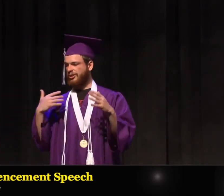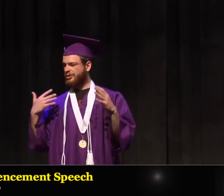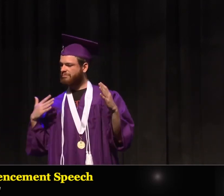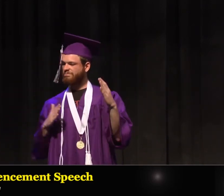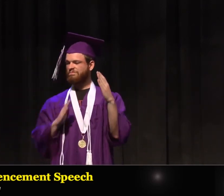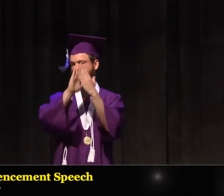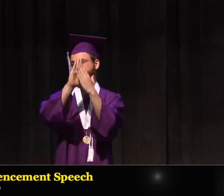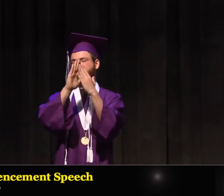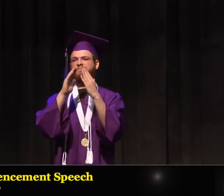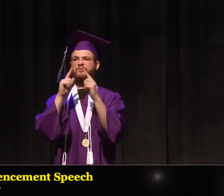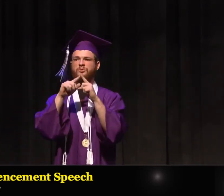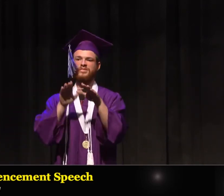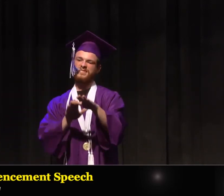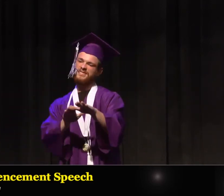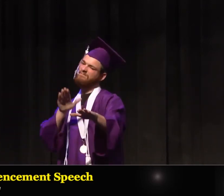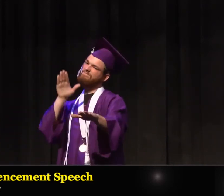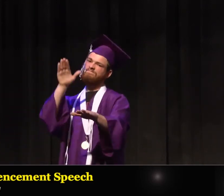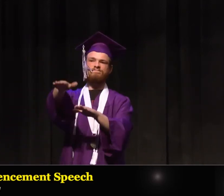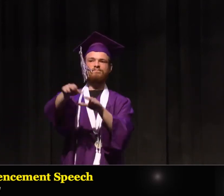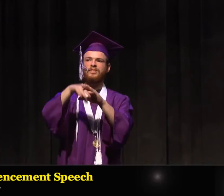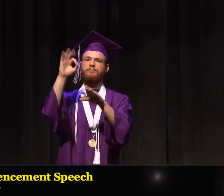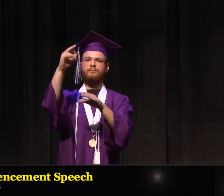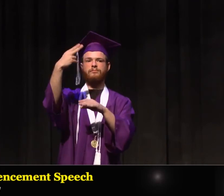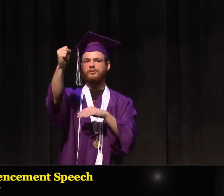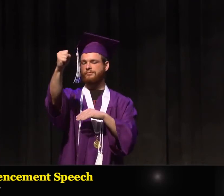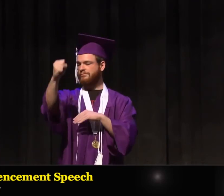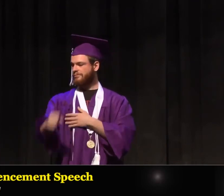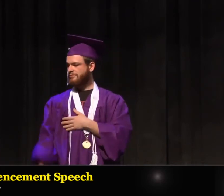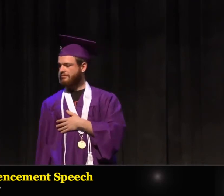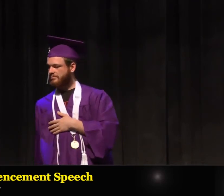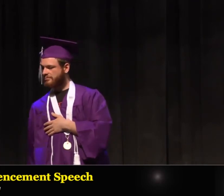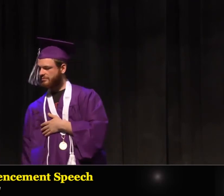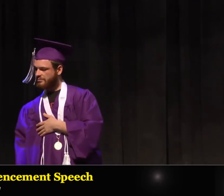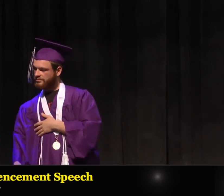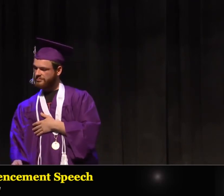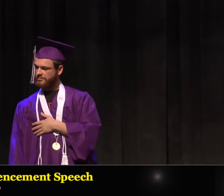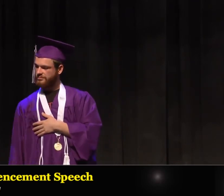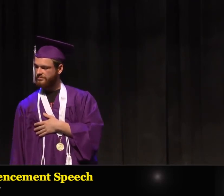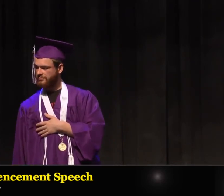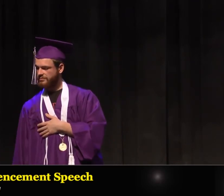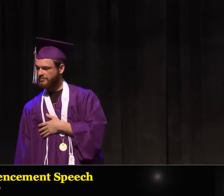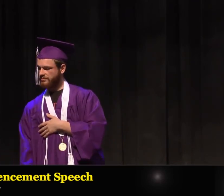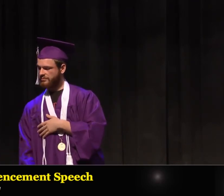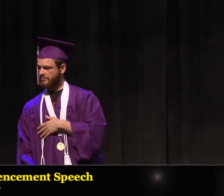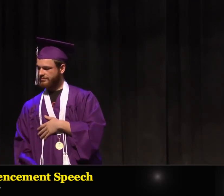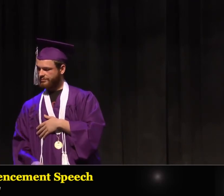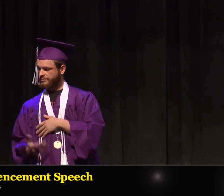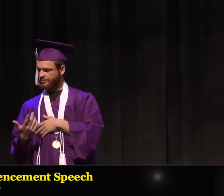Tonight, we make that big step out of high school.